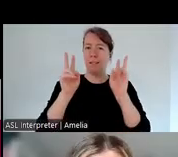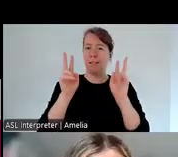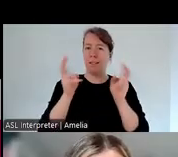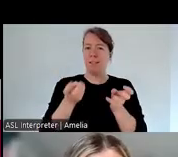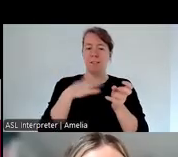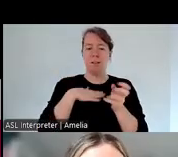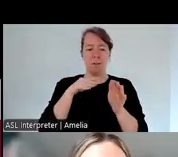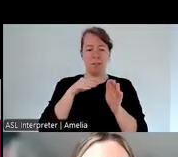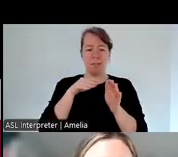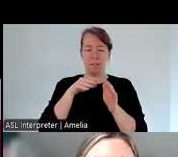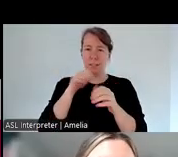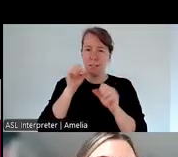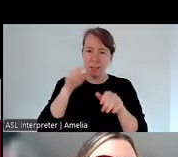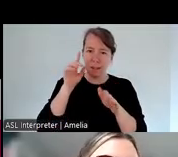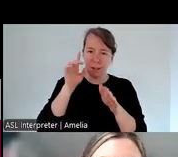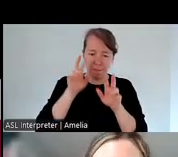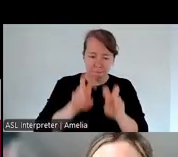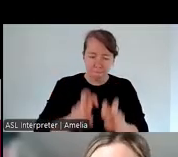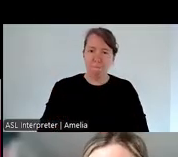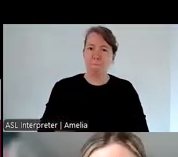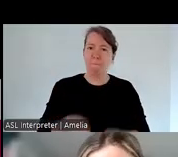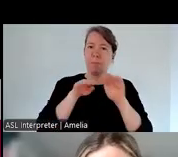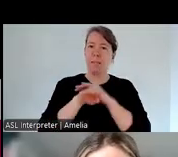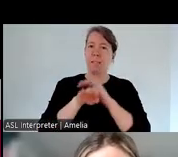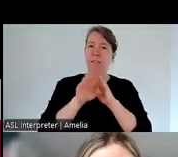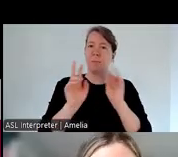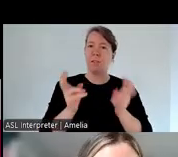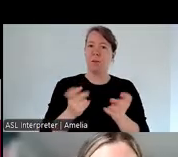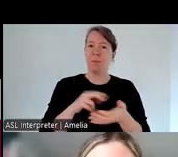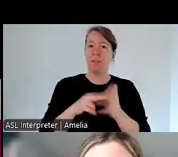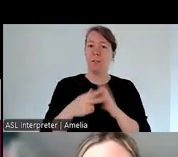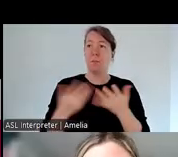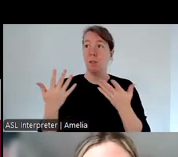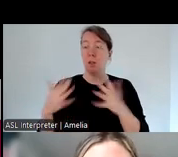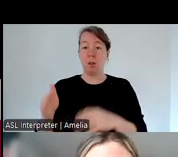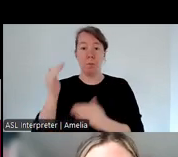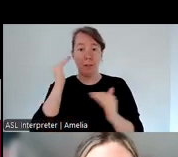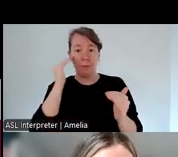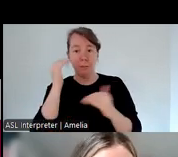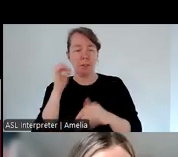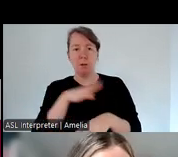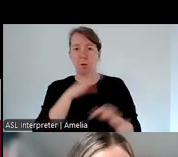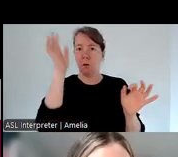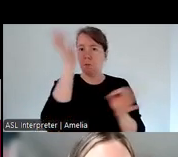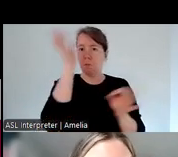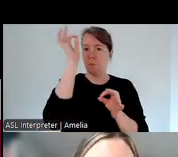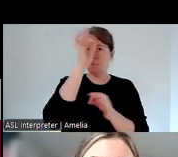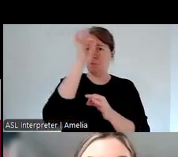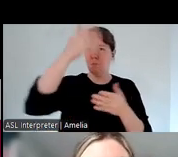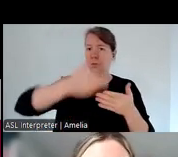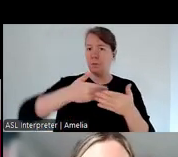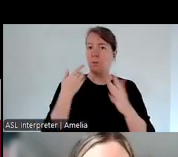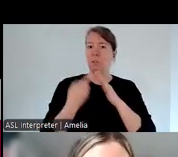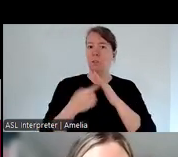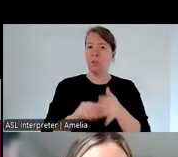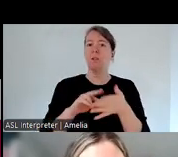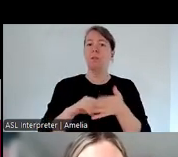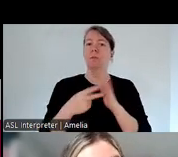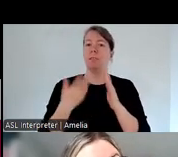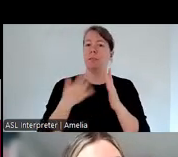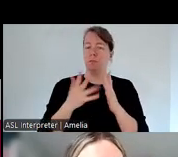uh, that they may or may not have been familiar with prior to getting started. Uh, we also wanted to create a resource